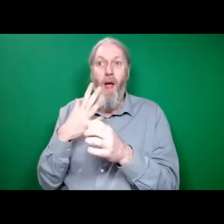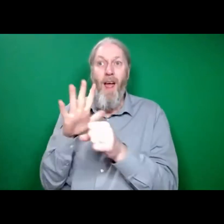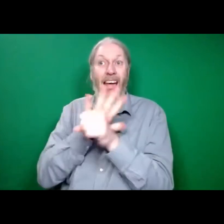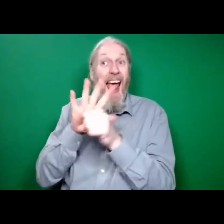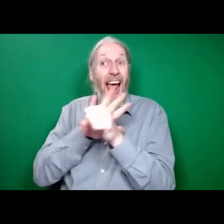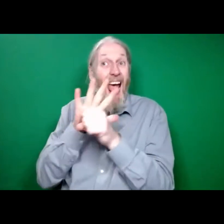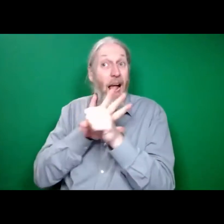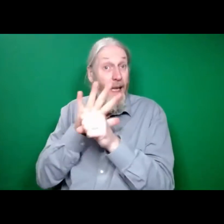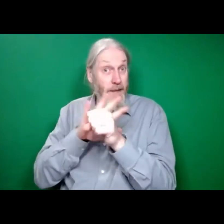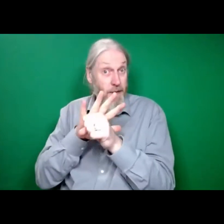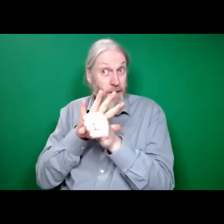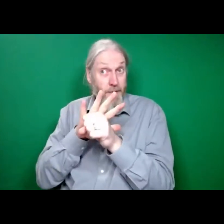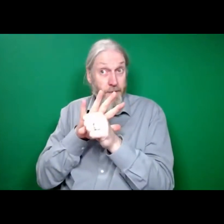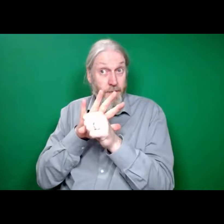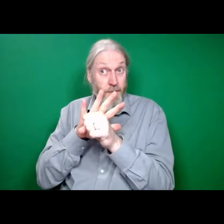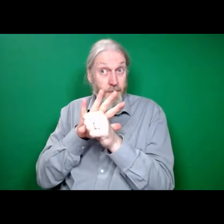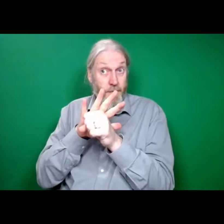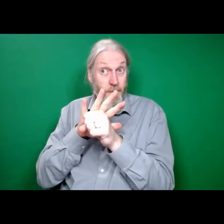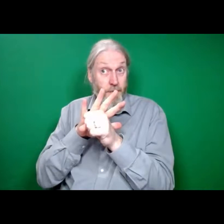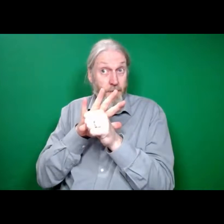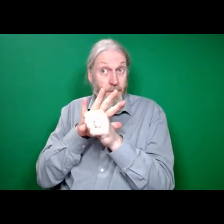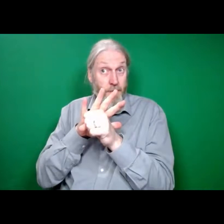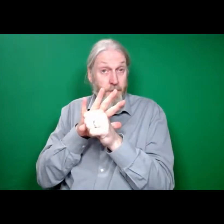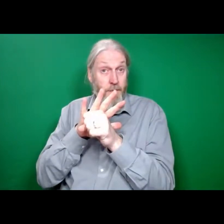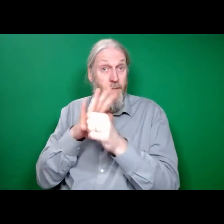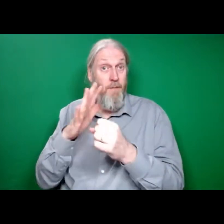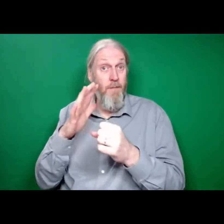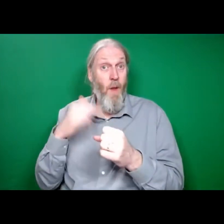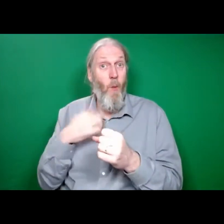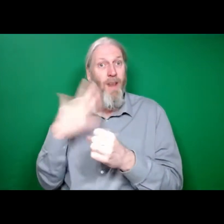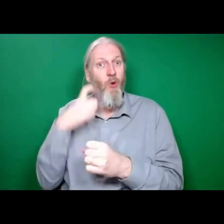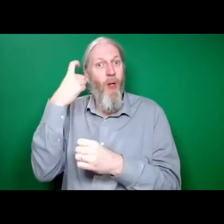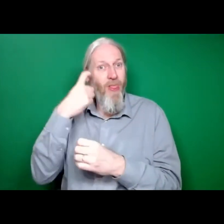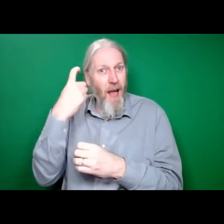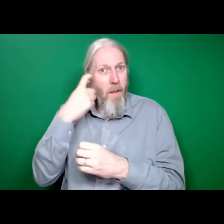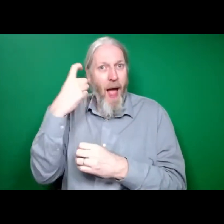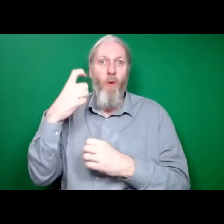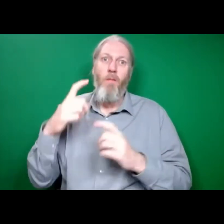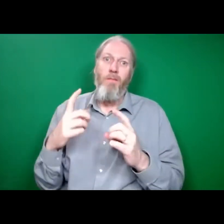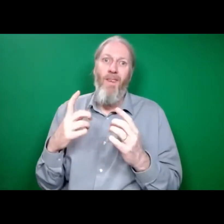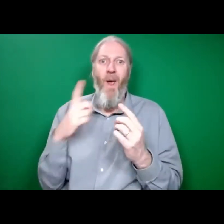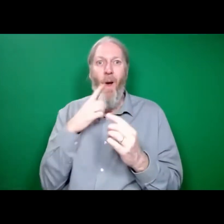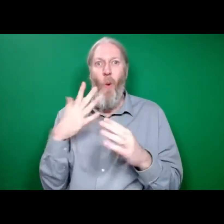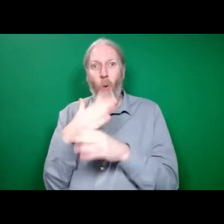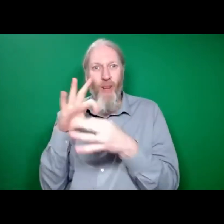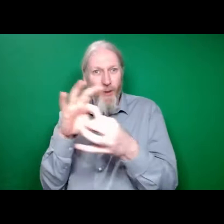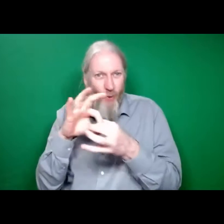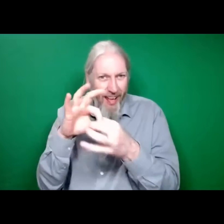The fact that it's free is also very helpful too. In that regard, we could always do more, particularly in our staff members.